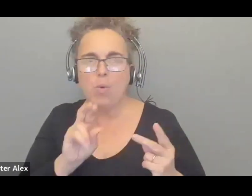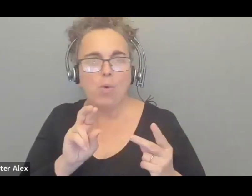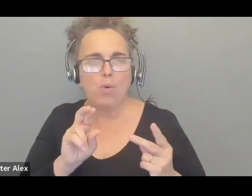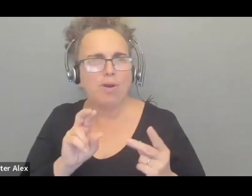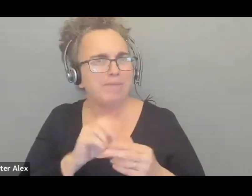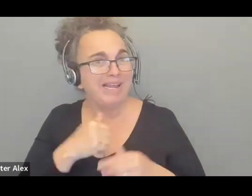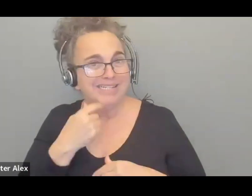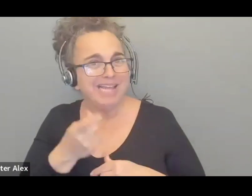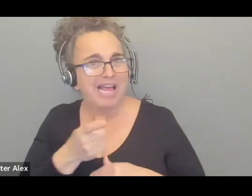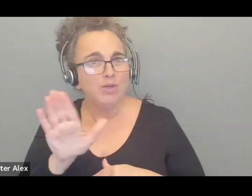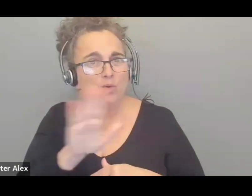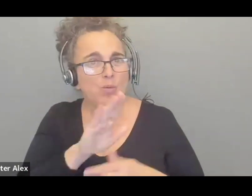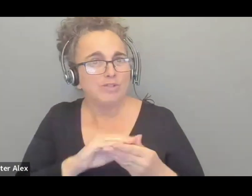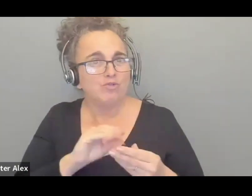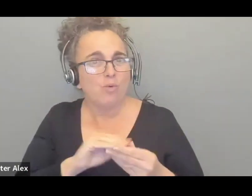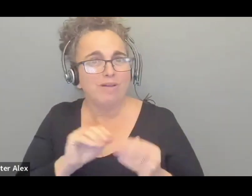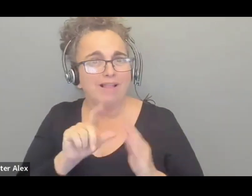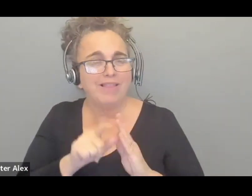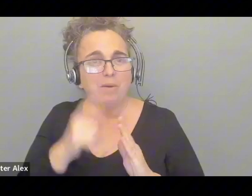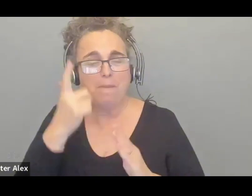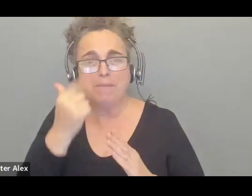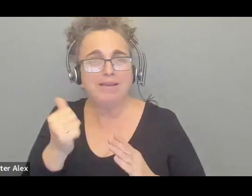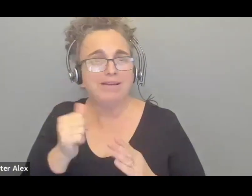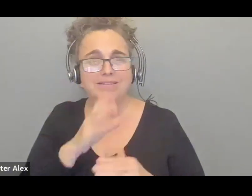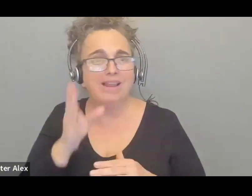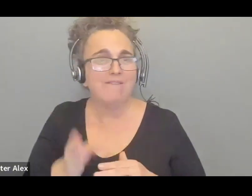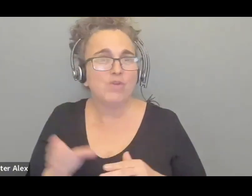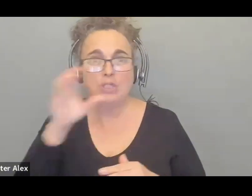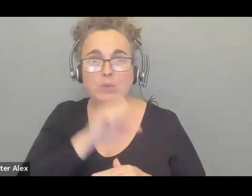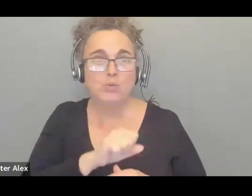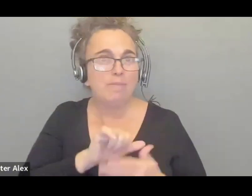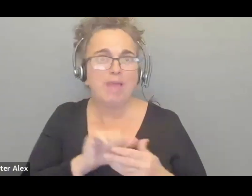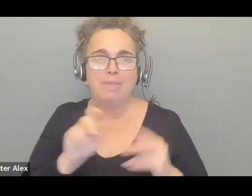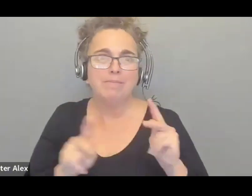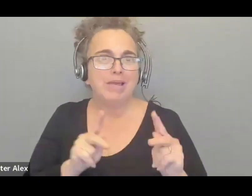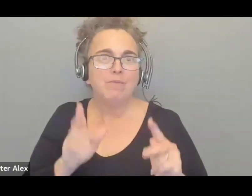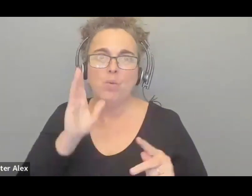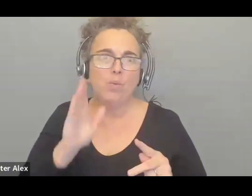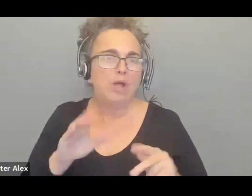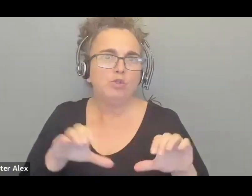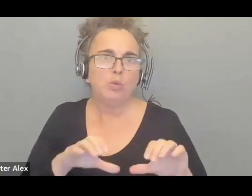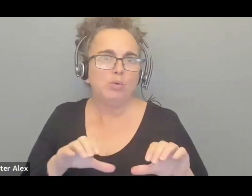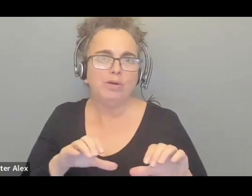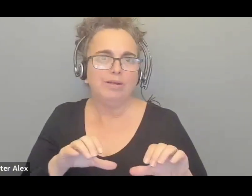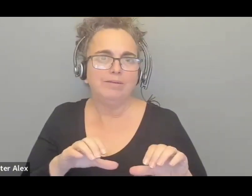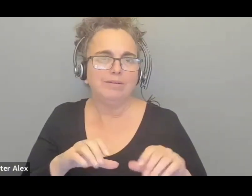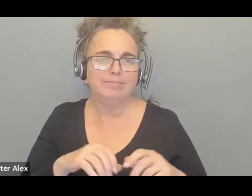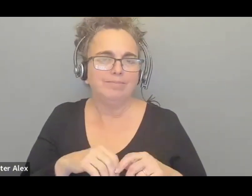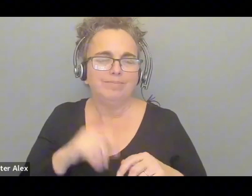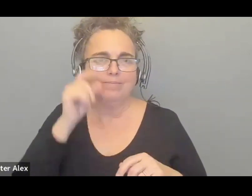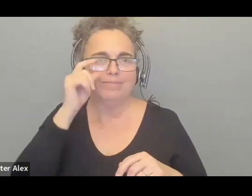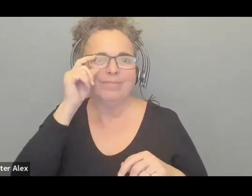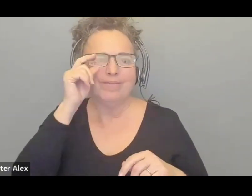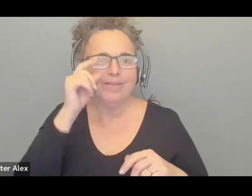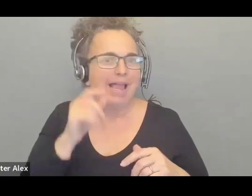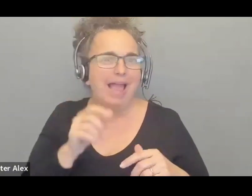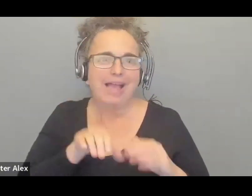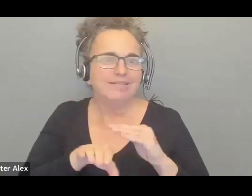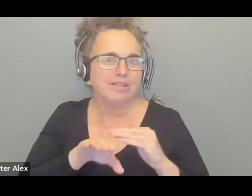because don't assume everyone's gonna, you know, just do accessibility from the goodness of their heart. That is an ideal word. I wish that happened.